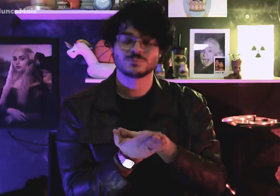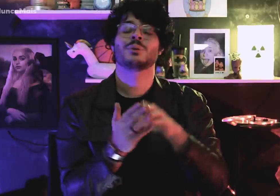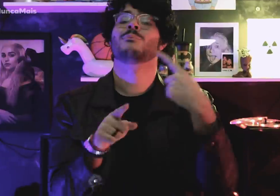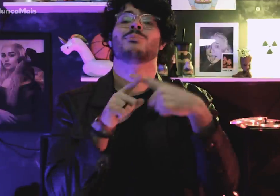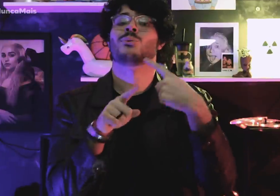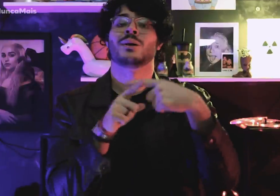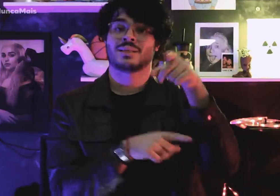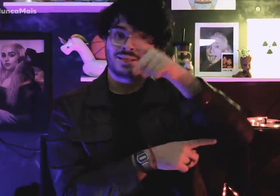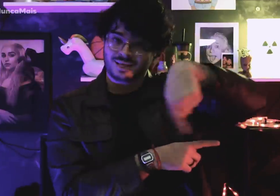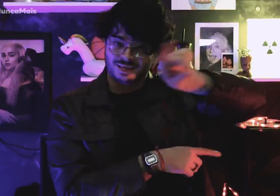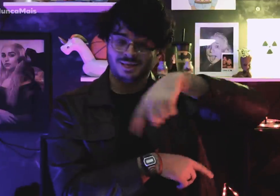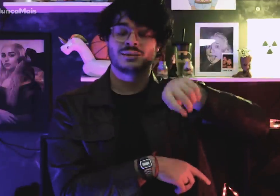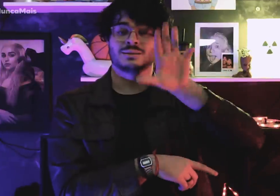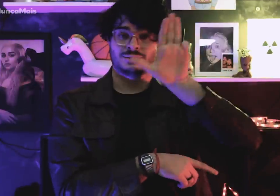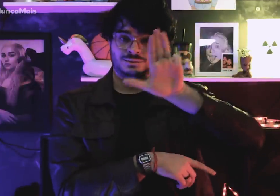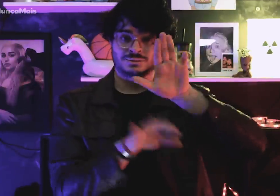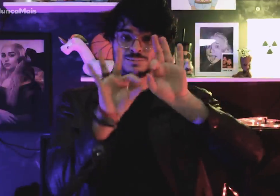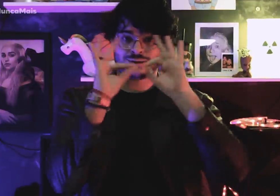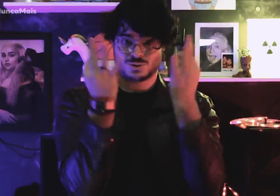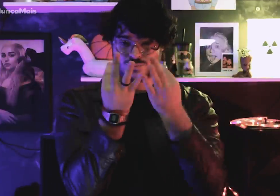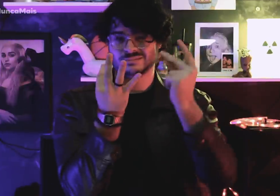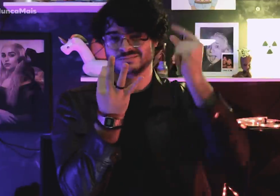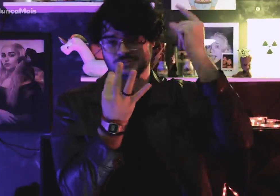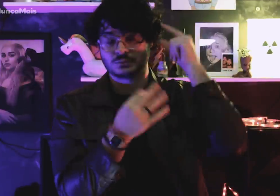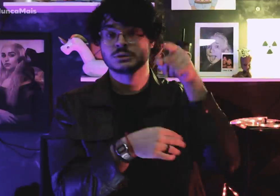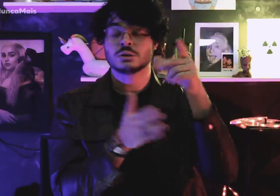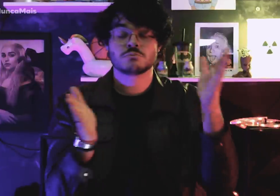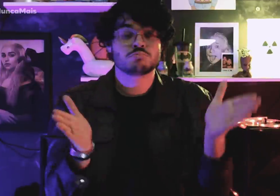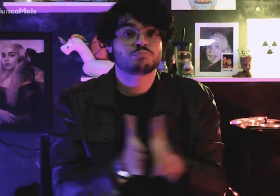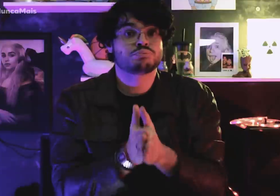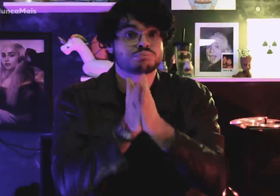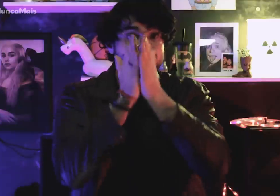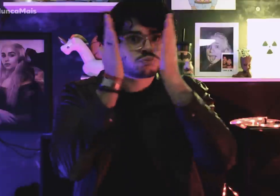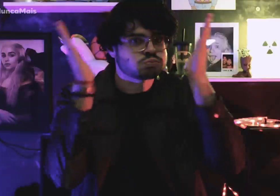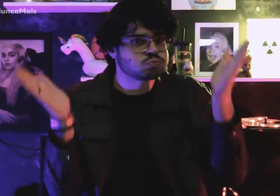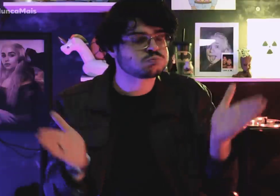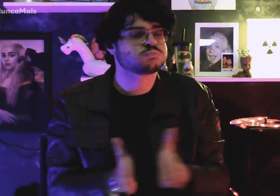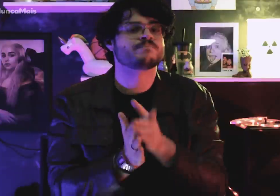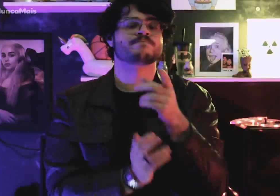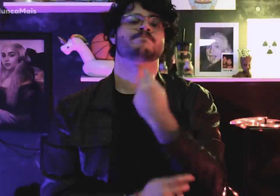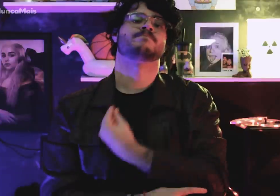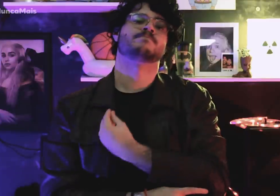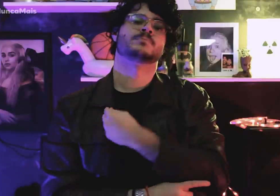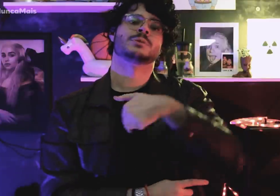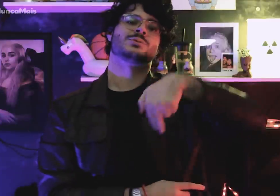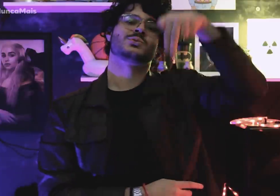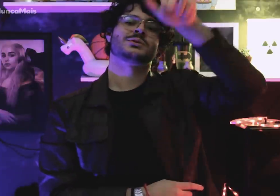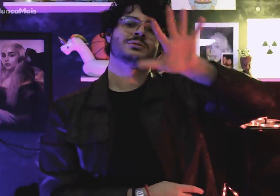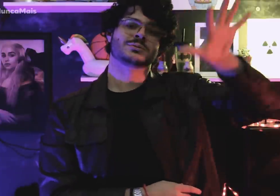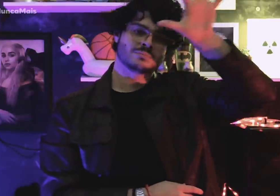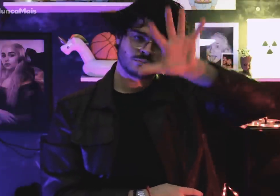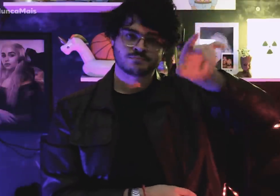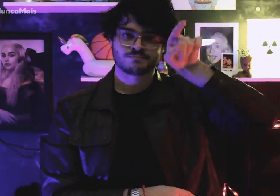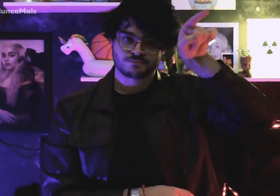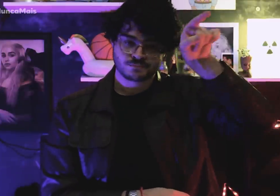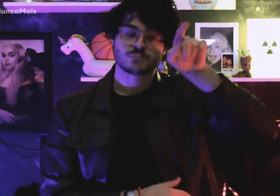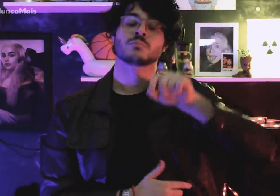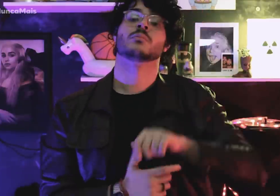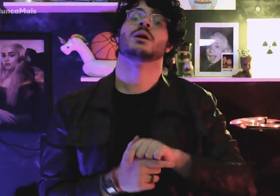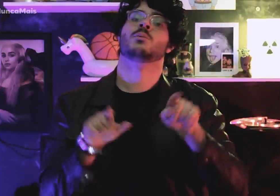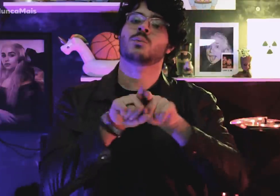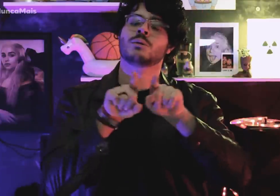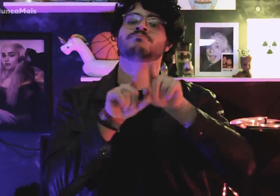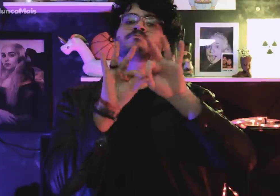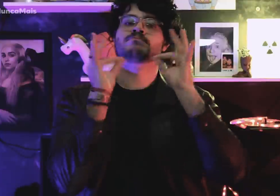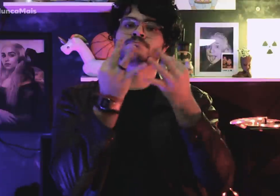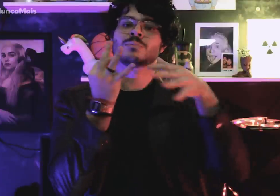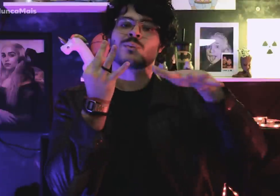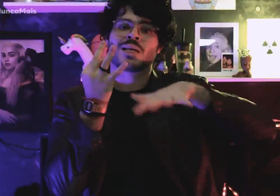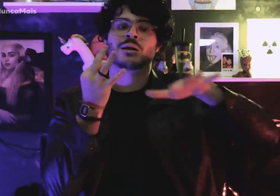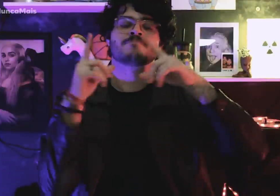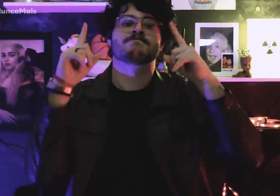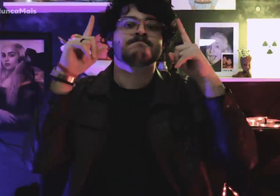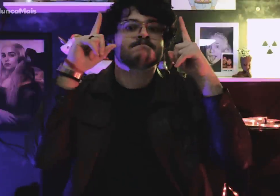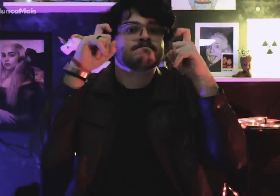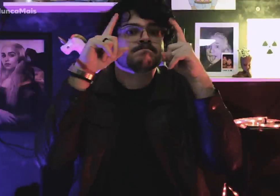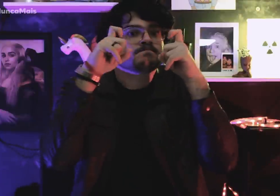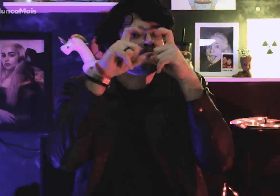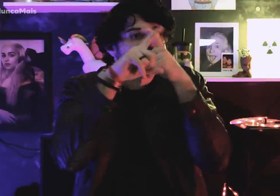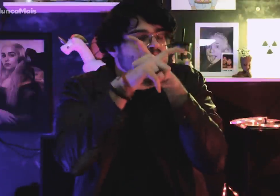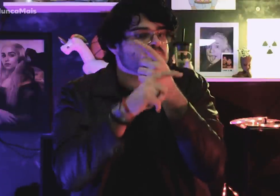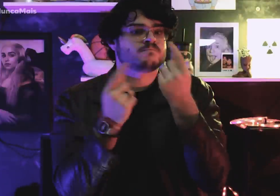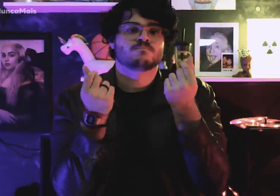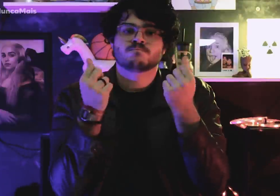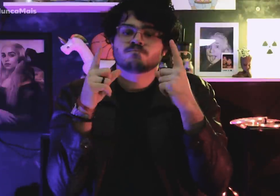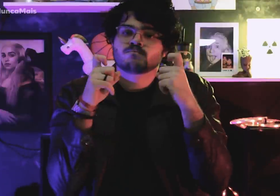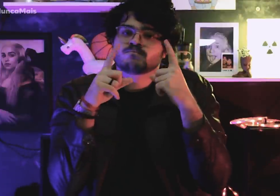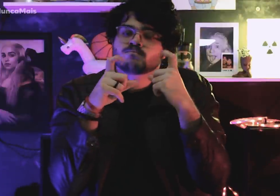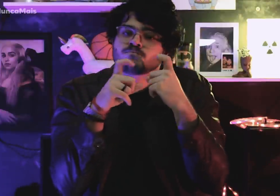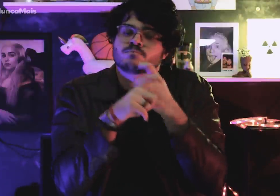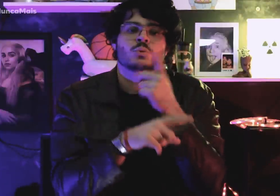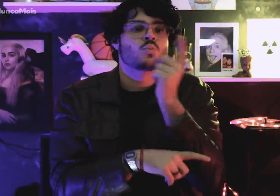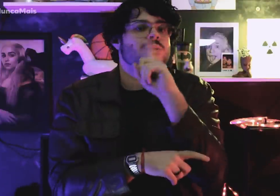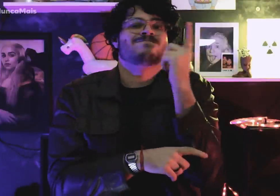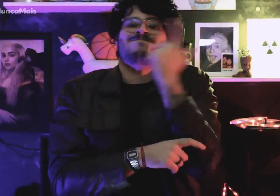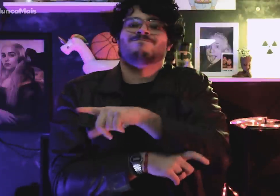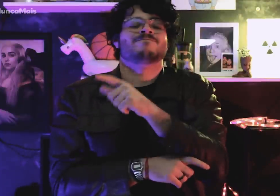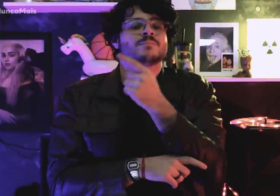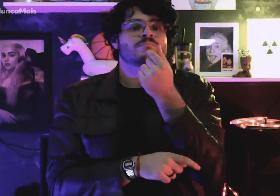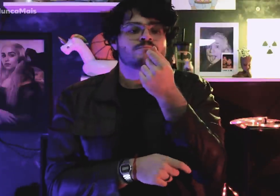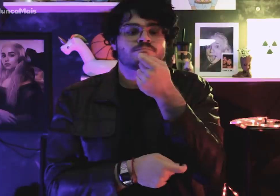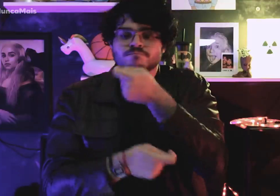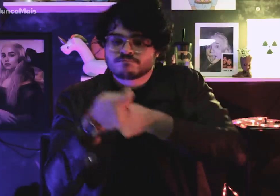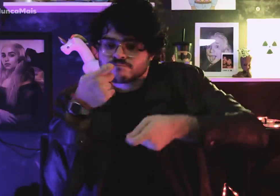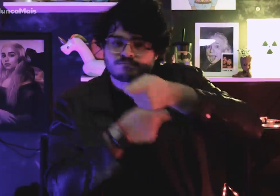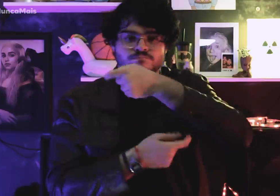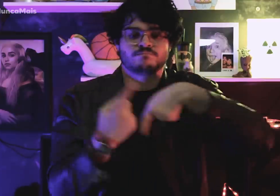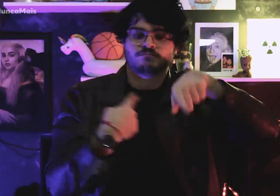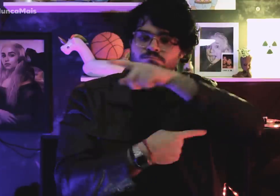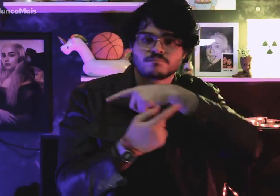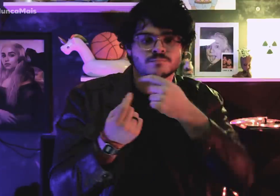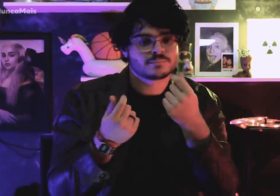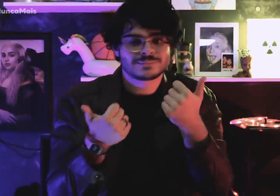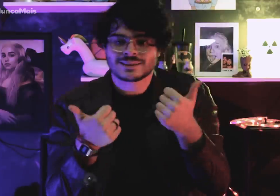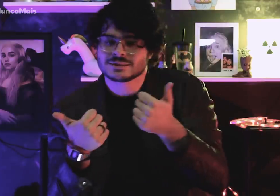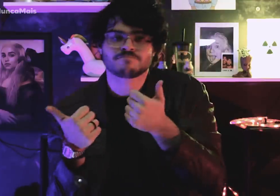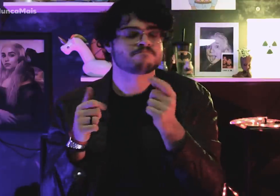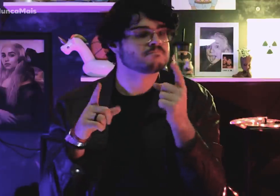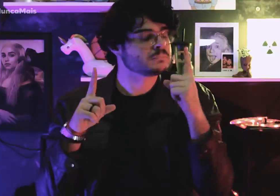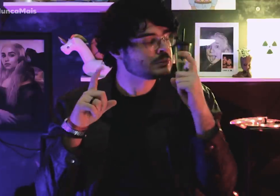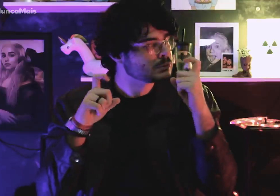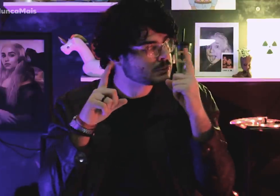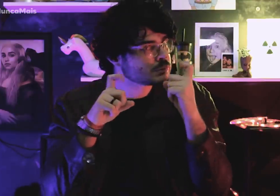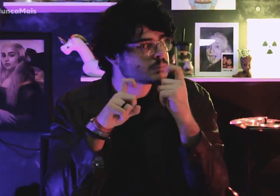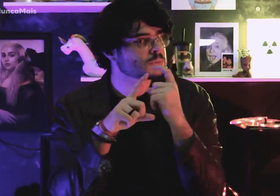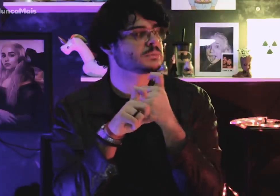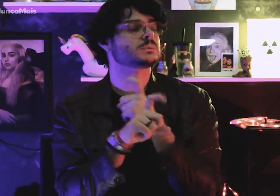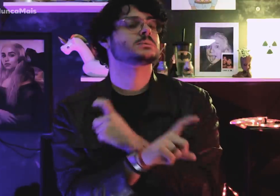Lula's family was very poor, coming from the Northeast and had no financial conditions.